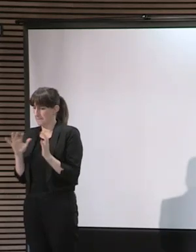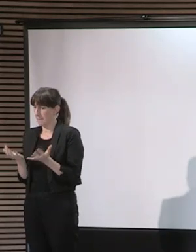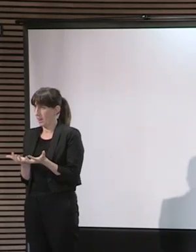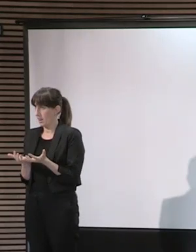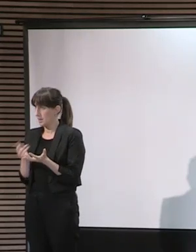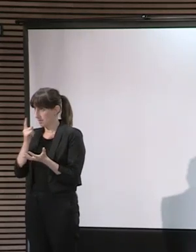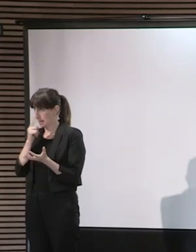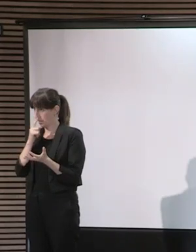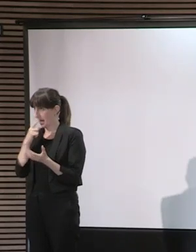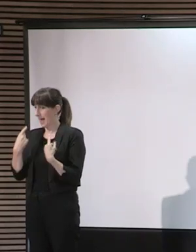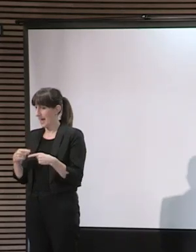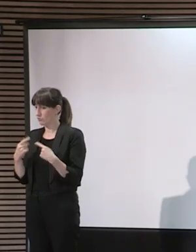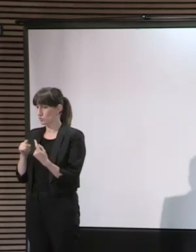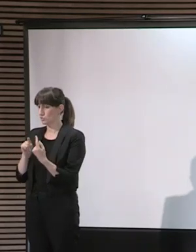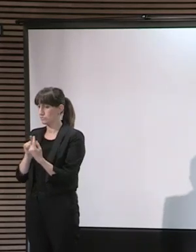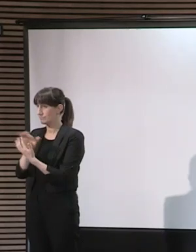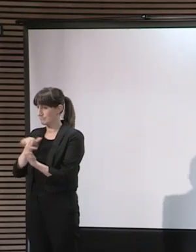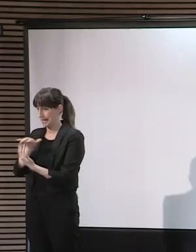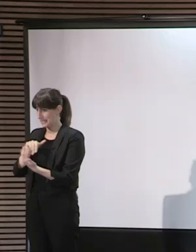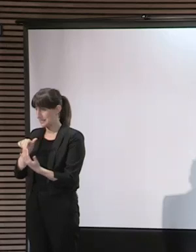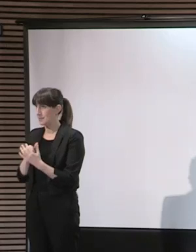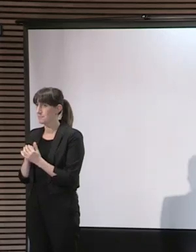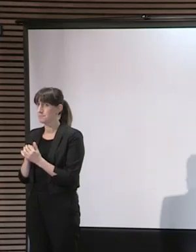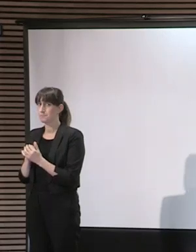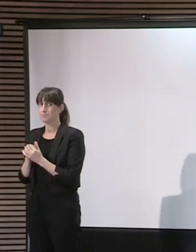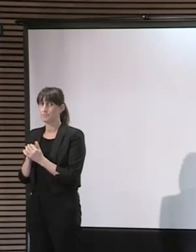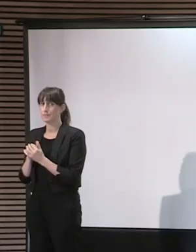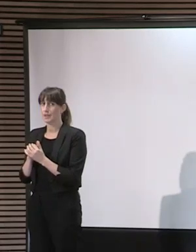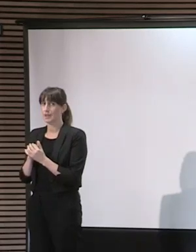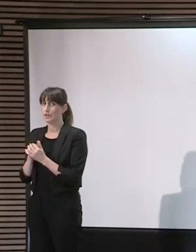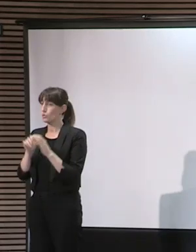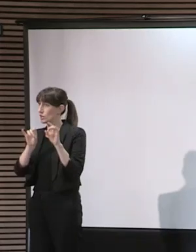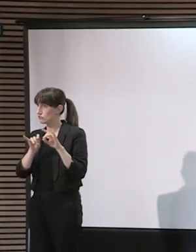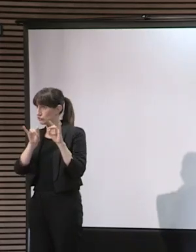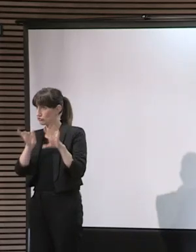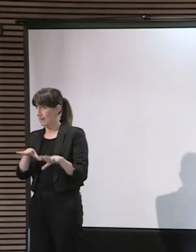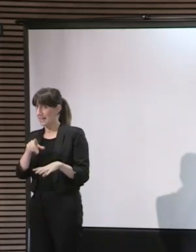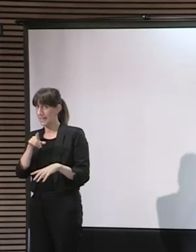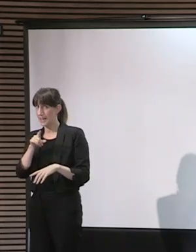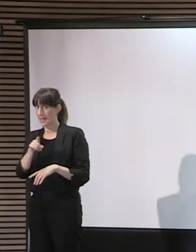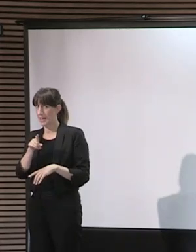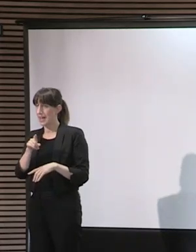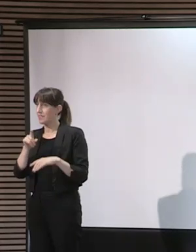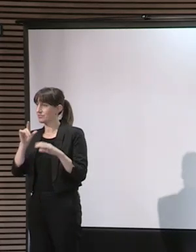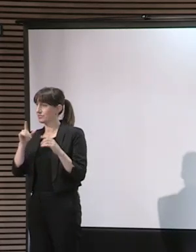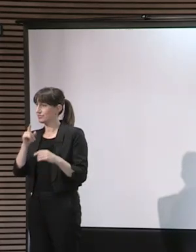A question on the bubble - can you be clear about this?